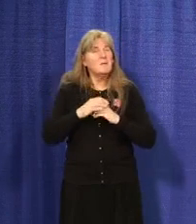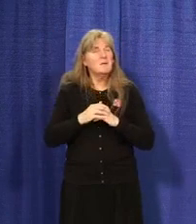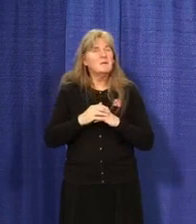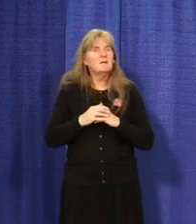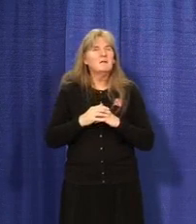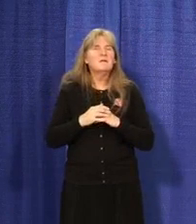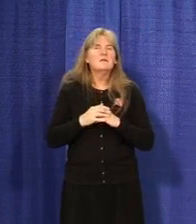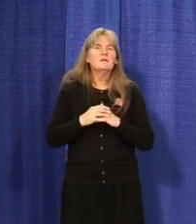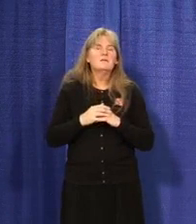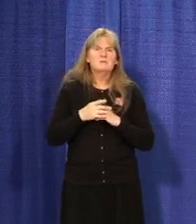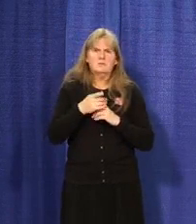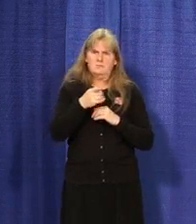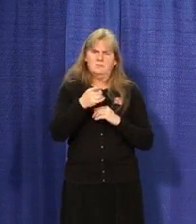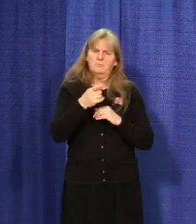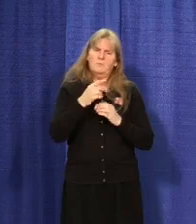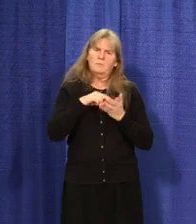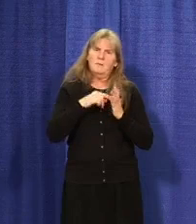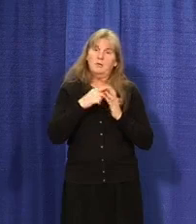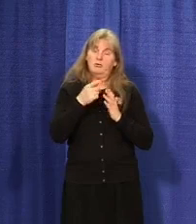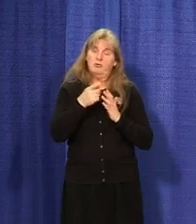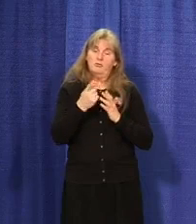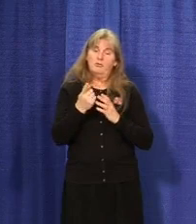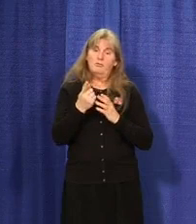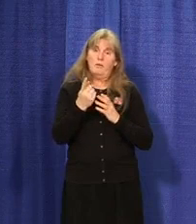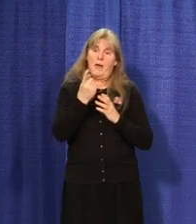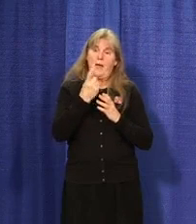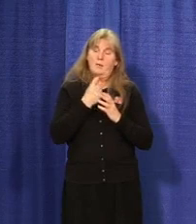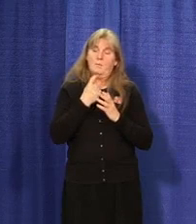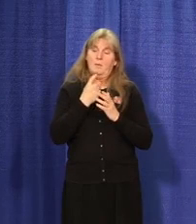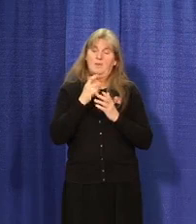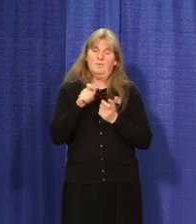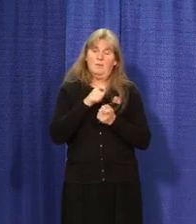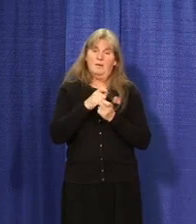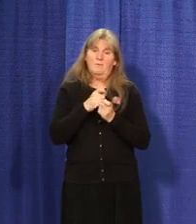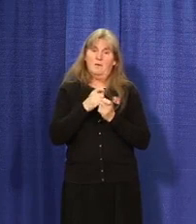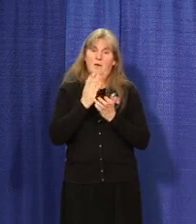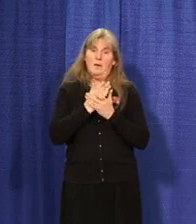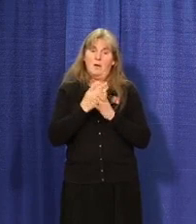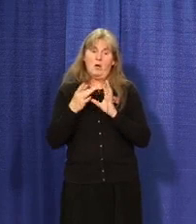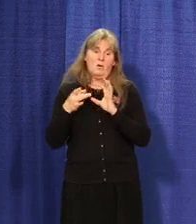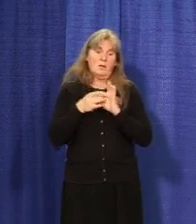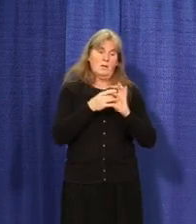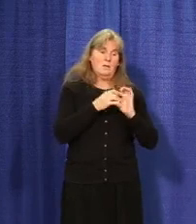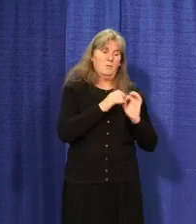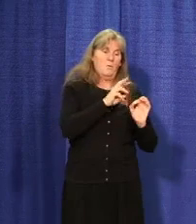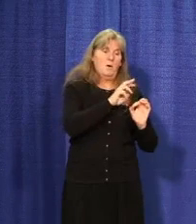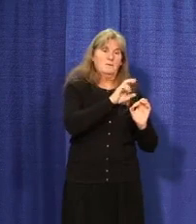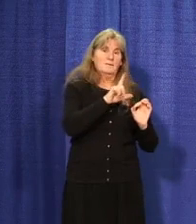the Watson Lake cases and the exposures, no.